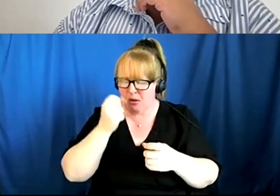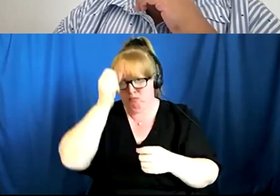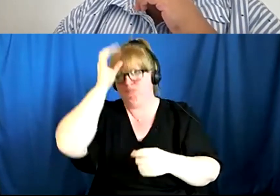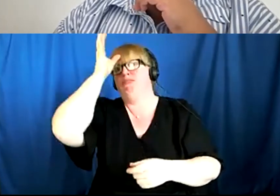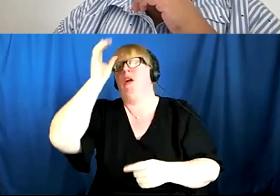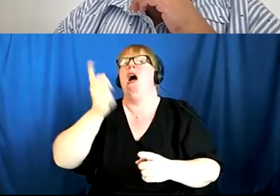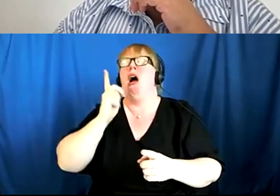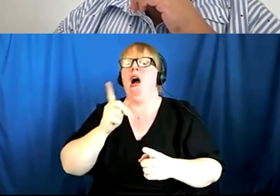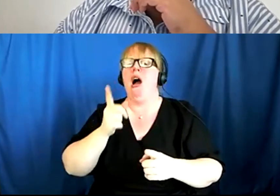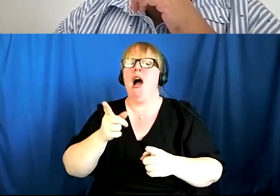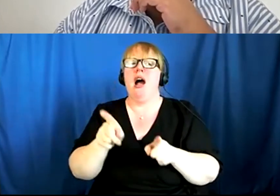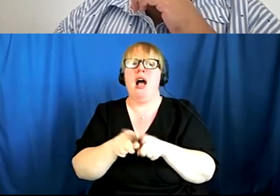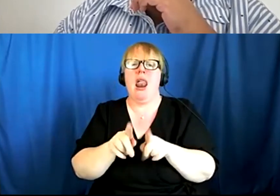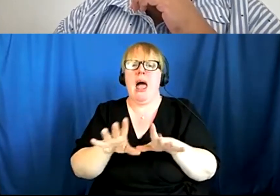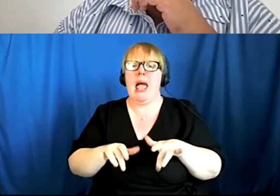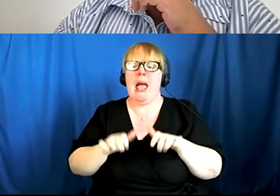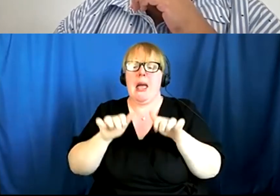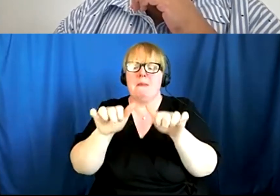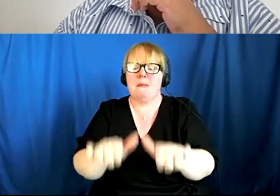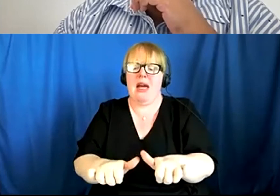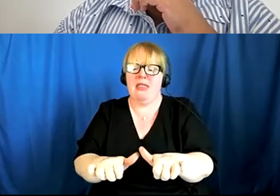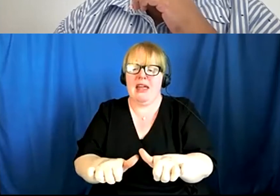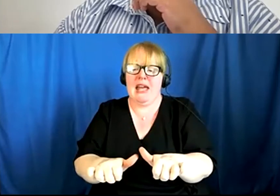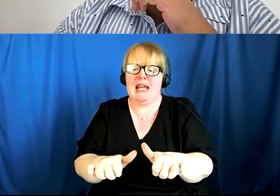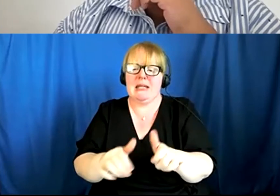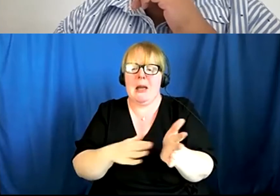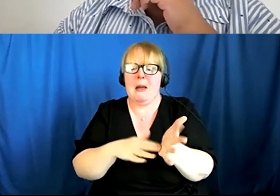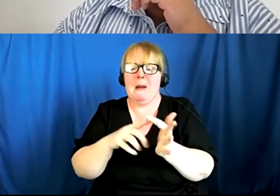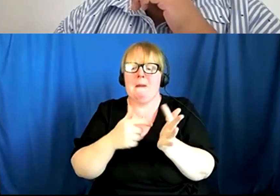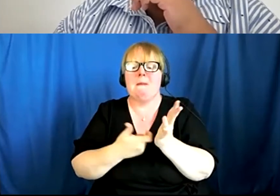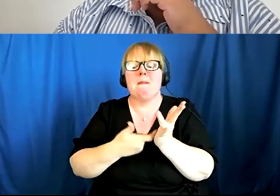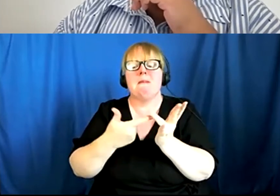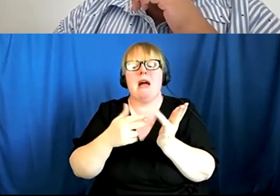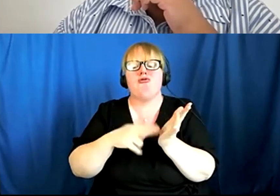empathic metronome ticking away or something. And to see how, what effect that has,